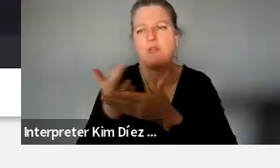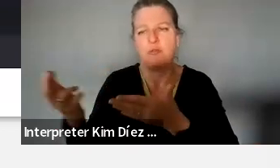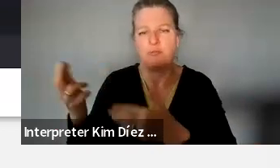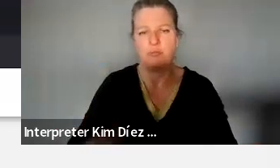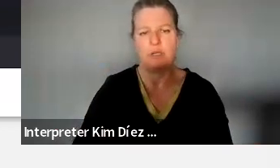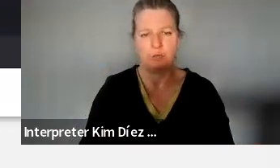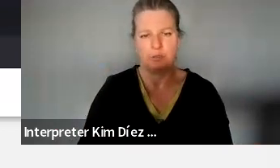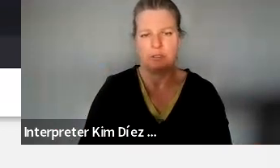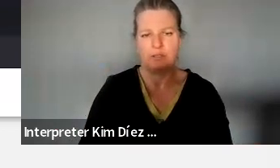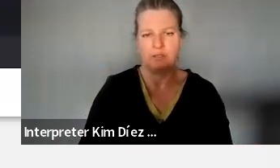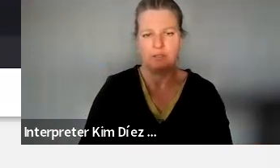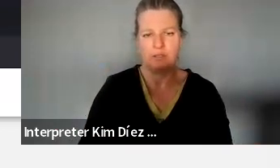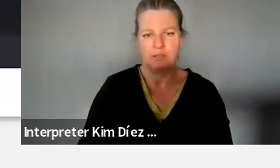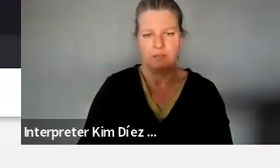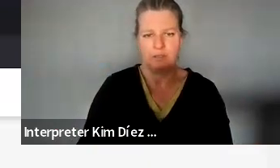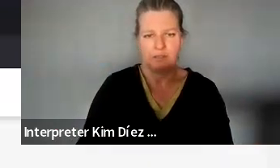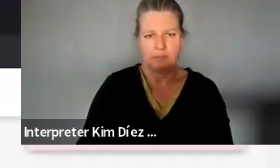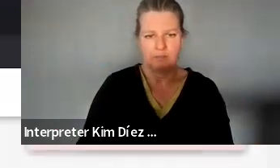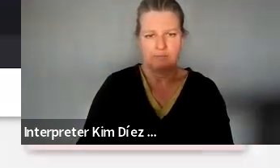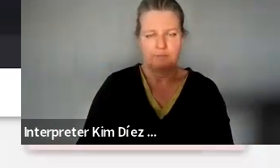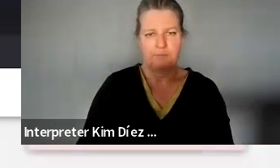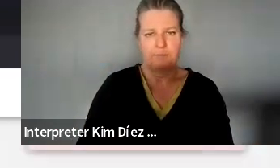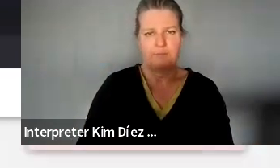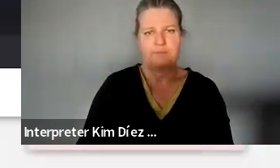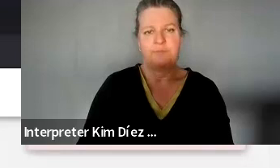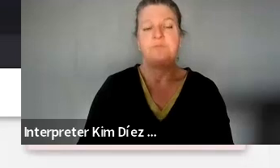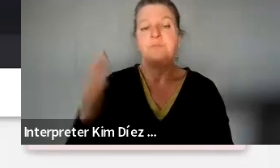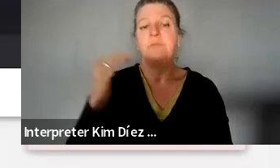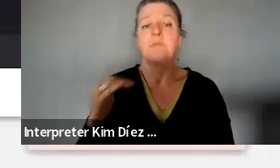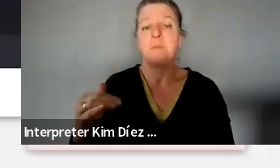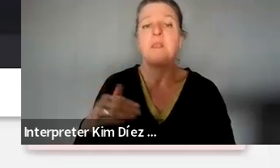All right, so I will hit next, unless it wants me to...